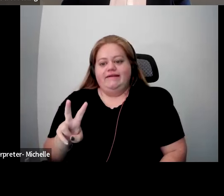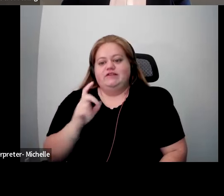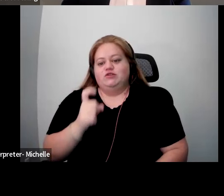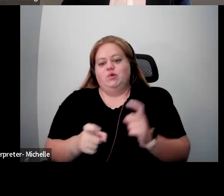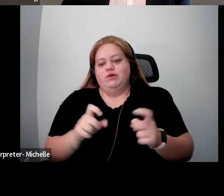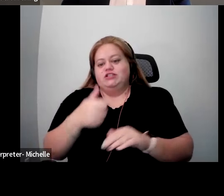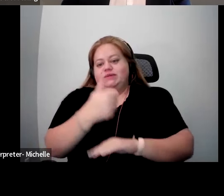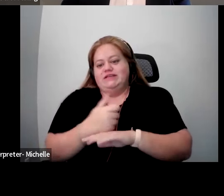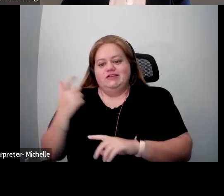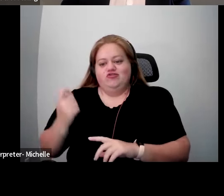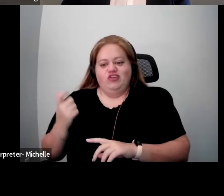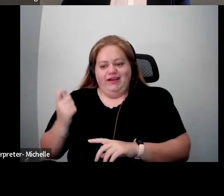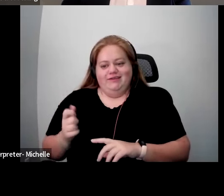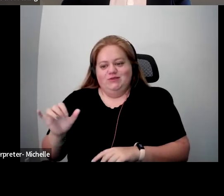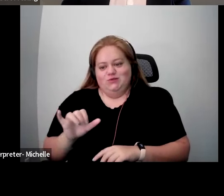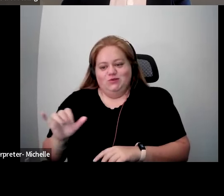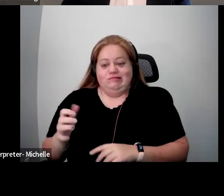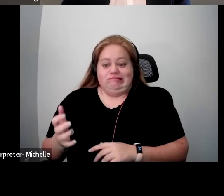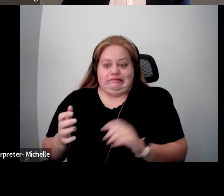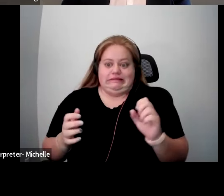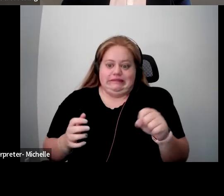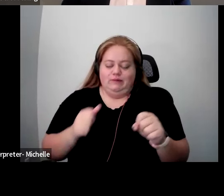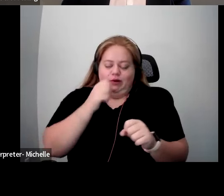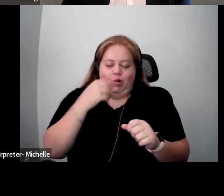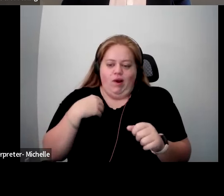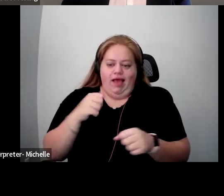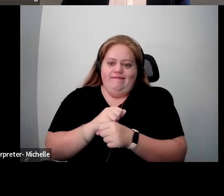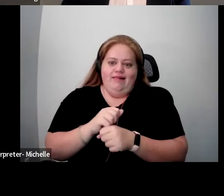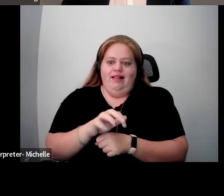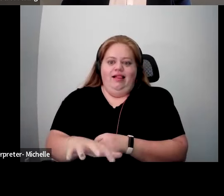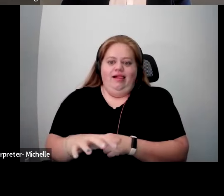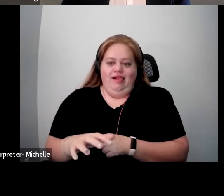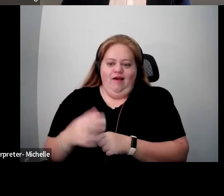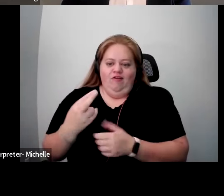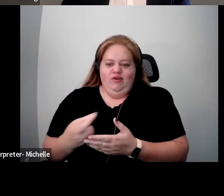basis, yeah, we don't have infinite resources.